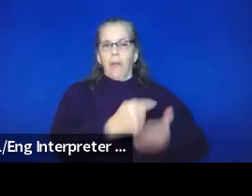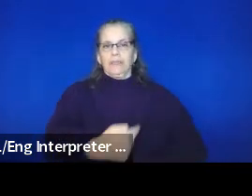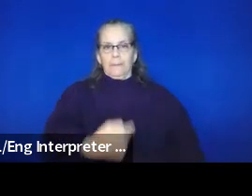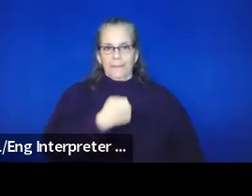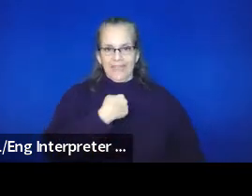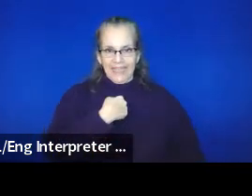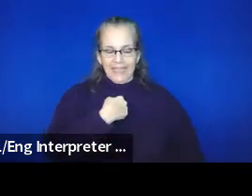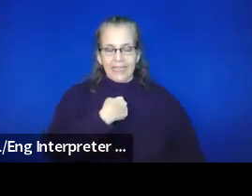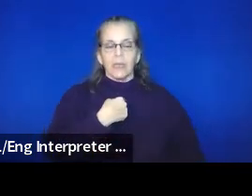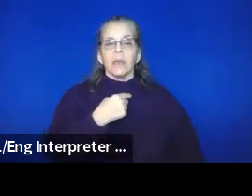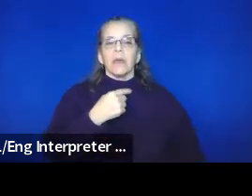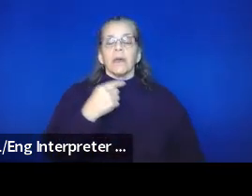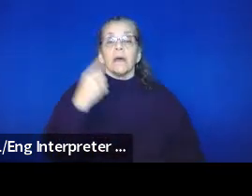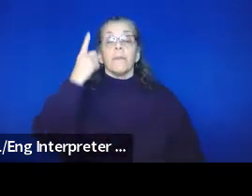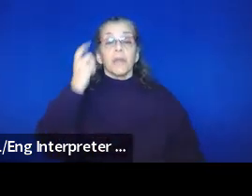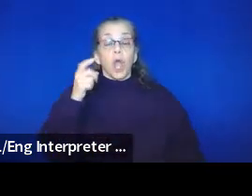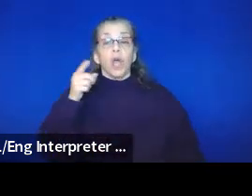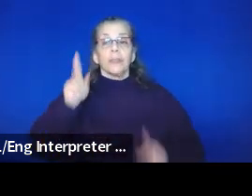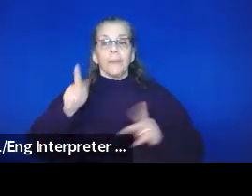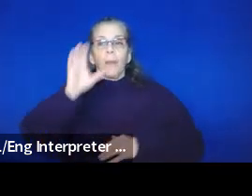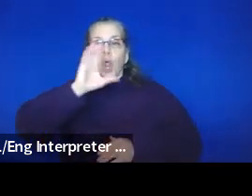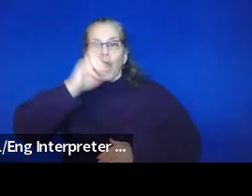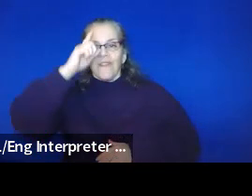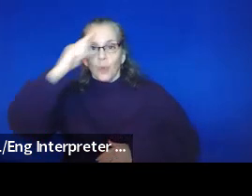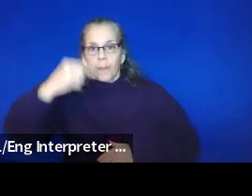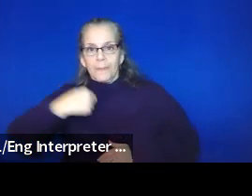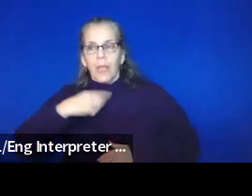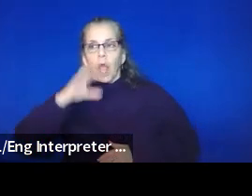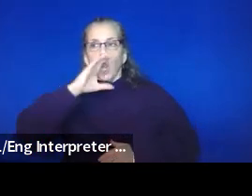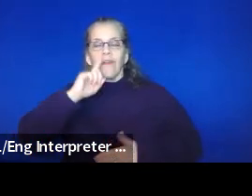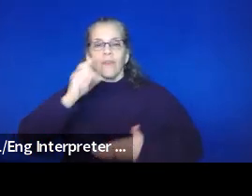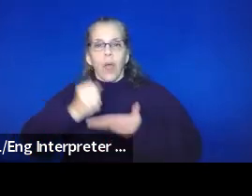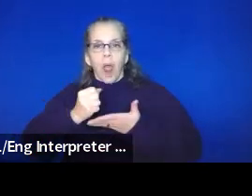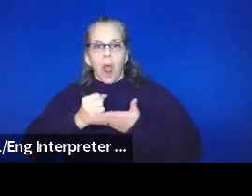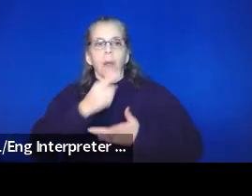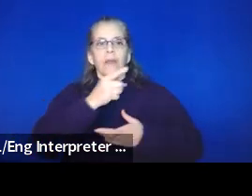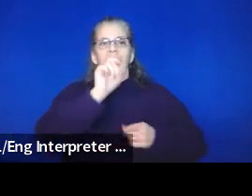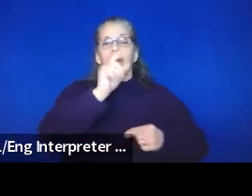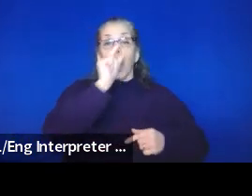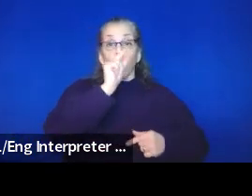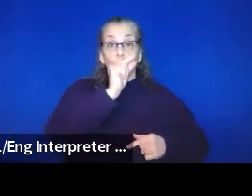rankings so I can help other patients. So if you can leave a review, say I attended